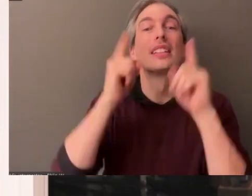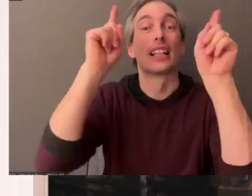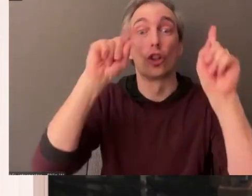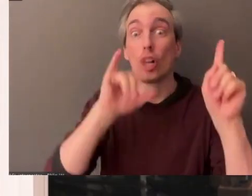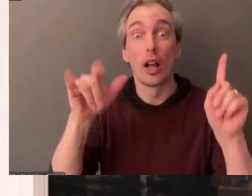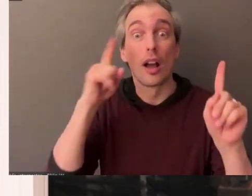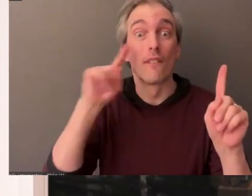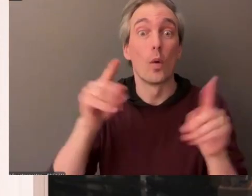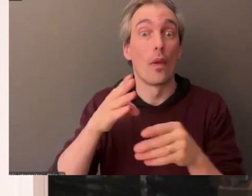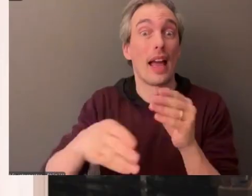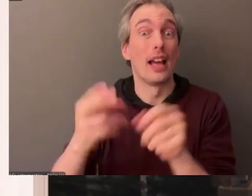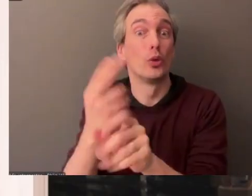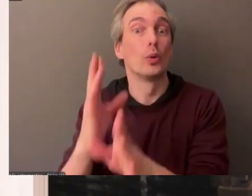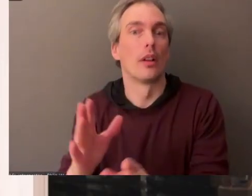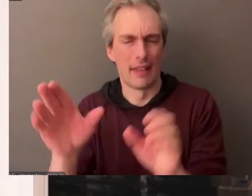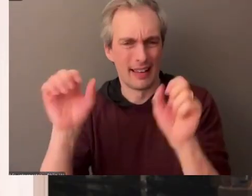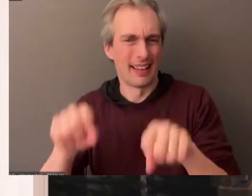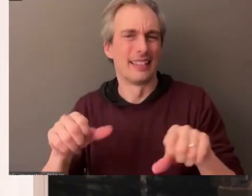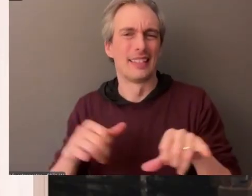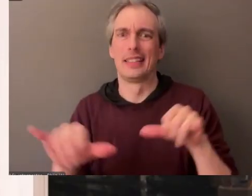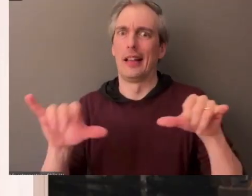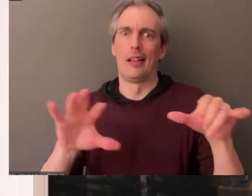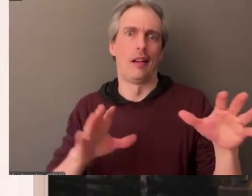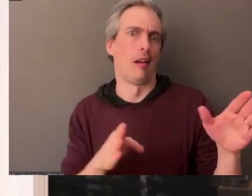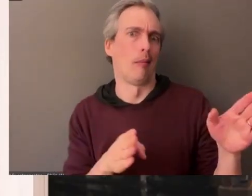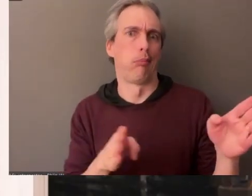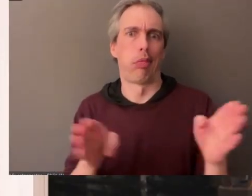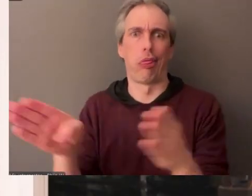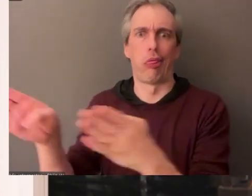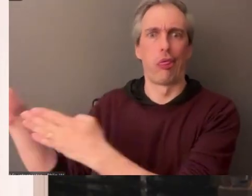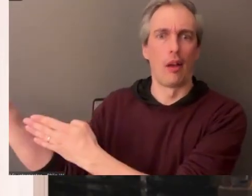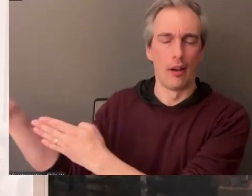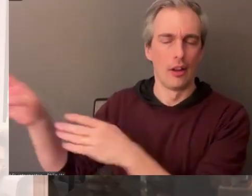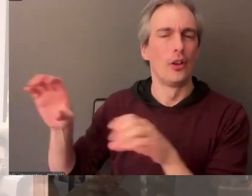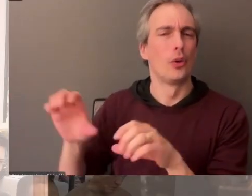I mean... We've all seen it. But... Yeah. Thank you.